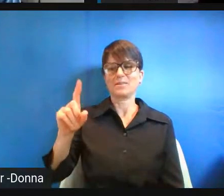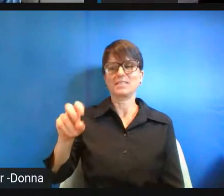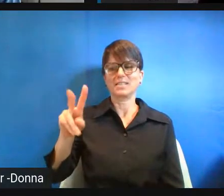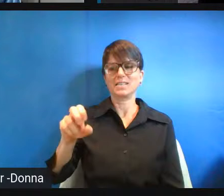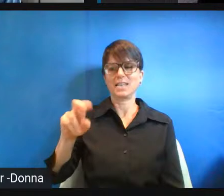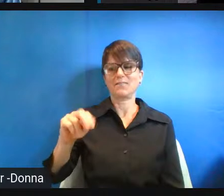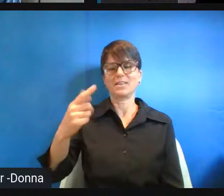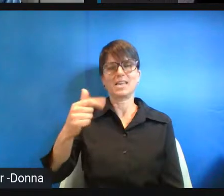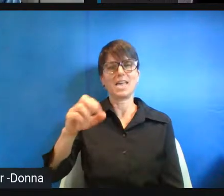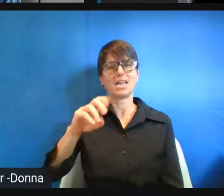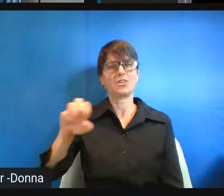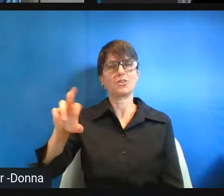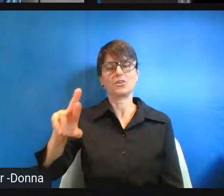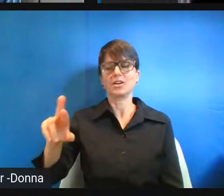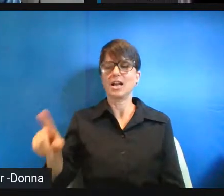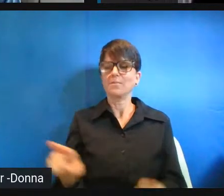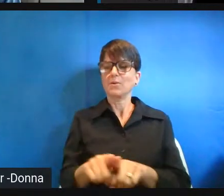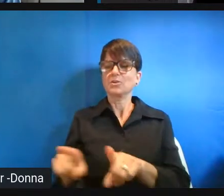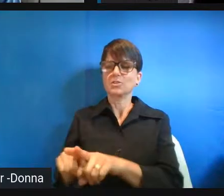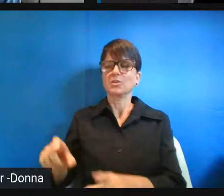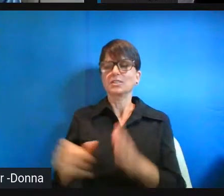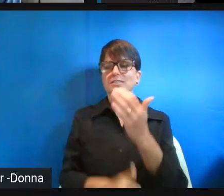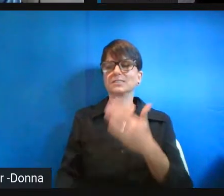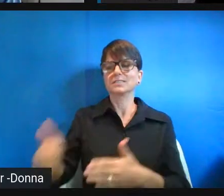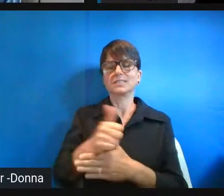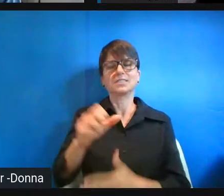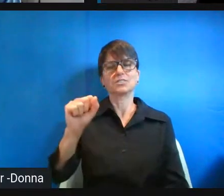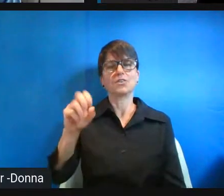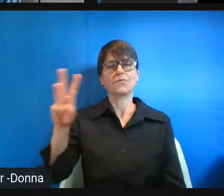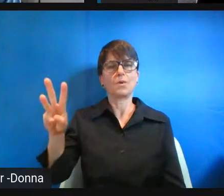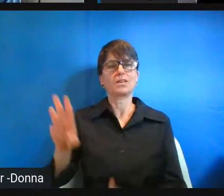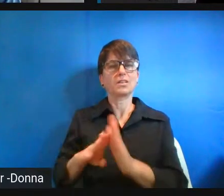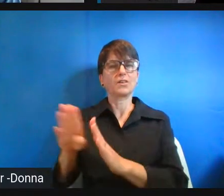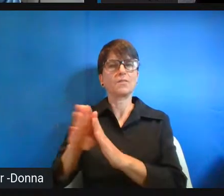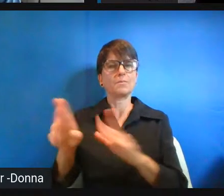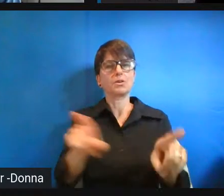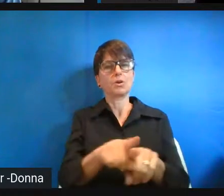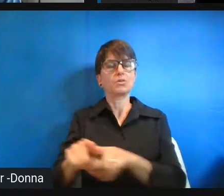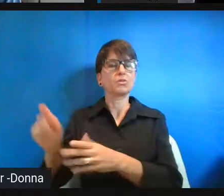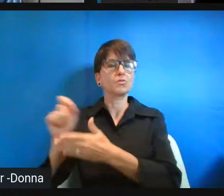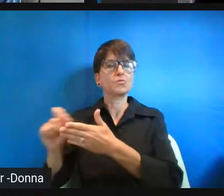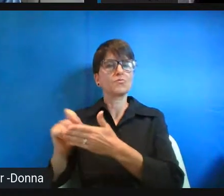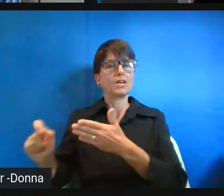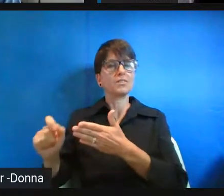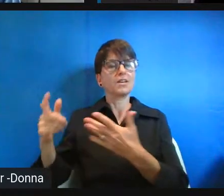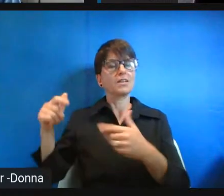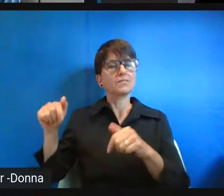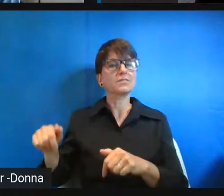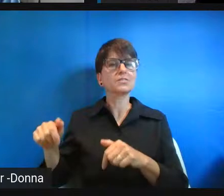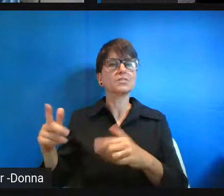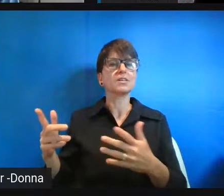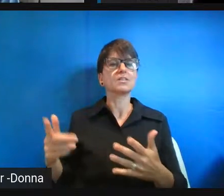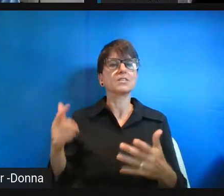from the WP Engine which is my favorite host and provider and my name is Devin Egger and I am the Senior Software Developer